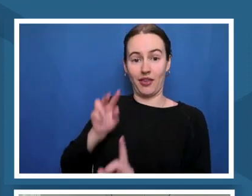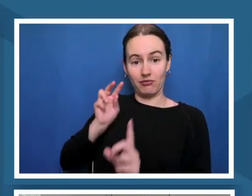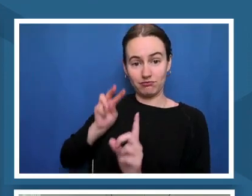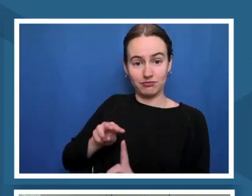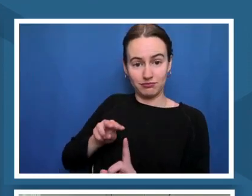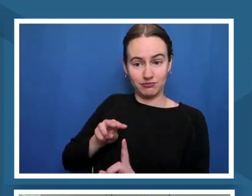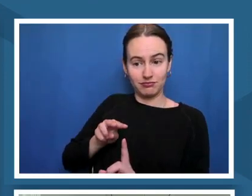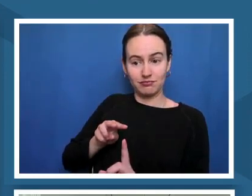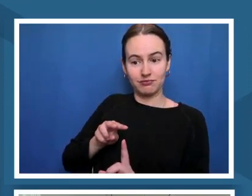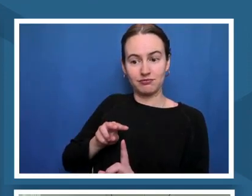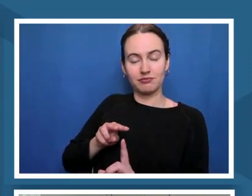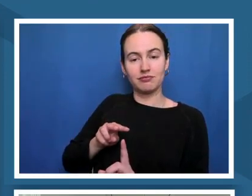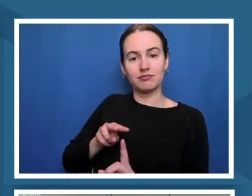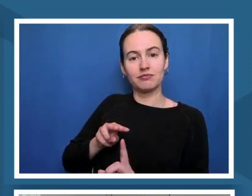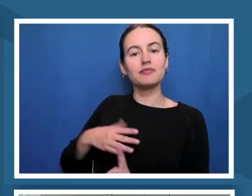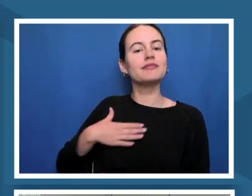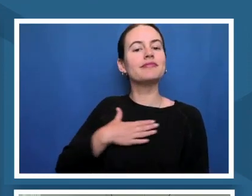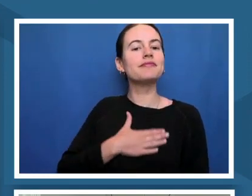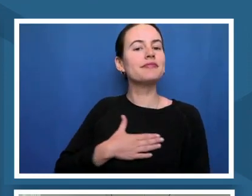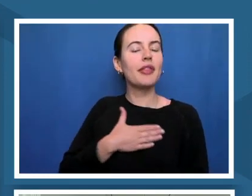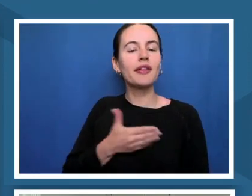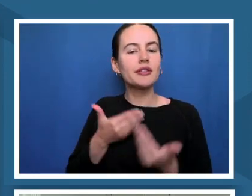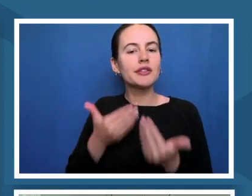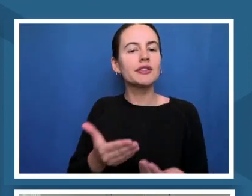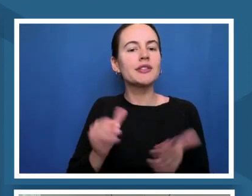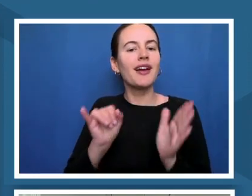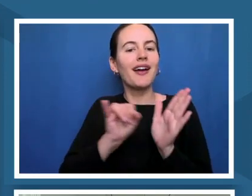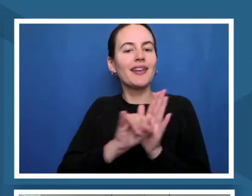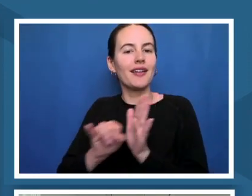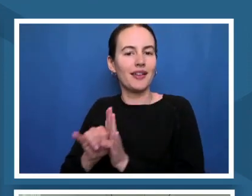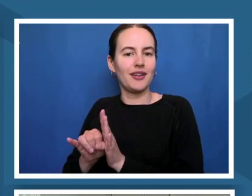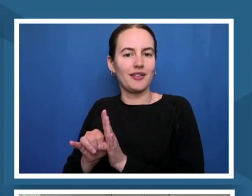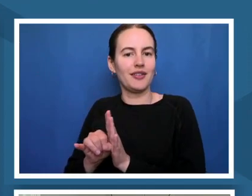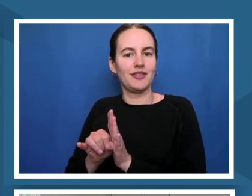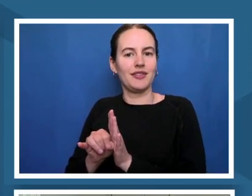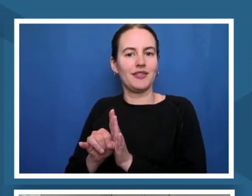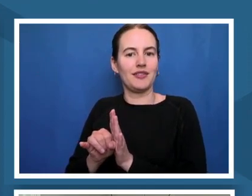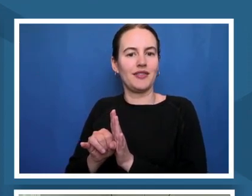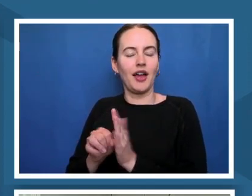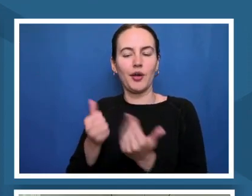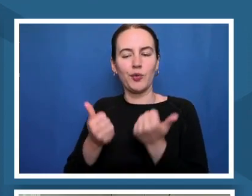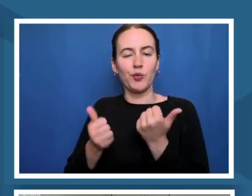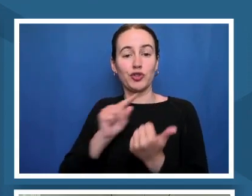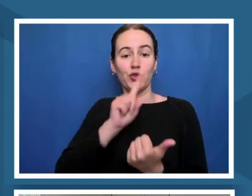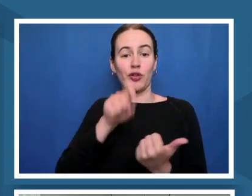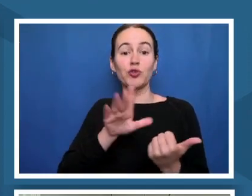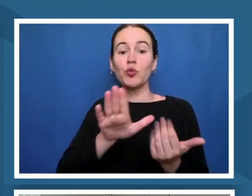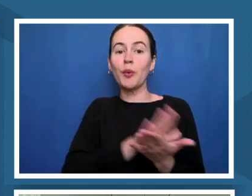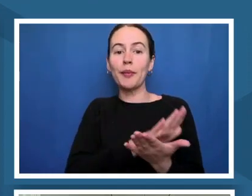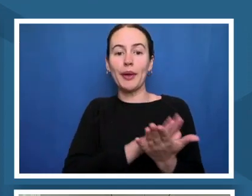would you please identify the question on your paper that you feel like would